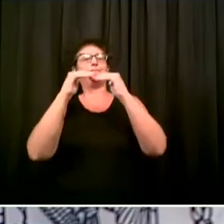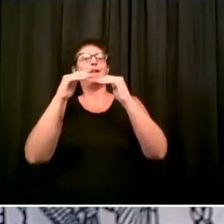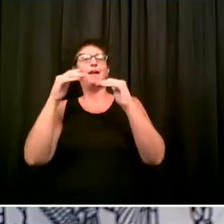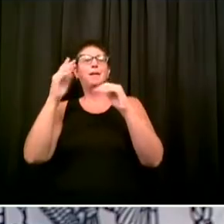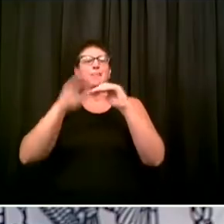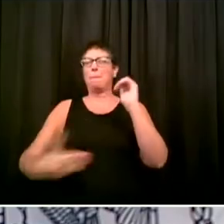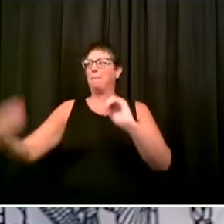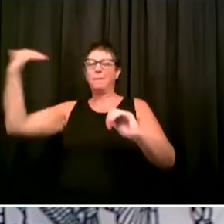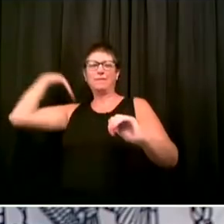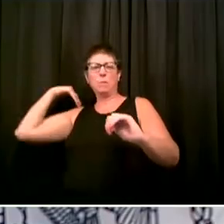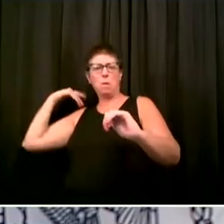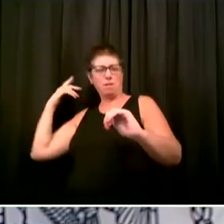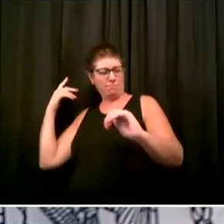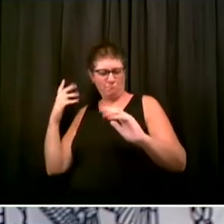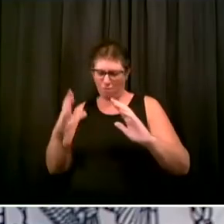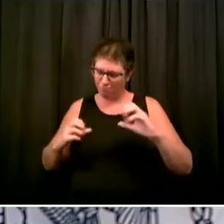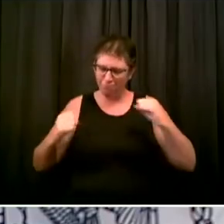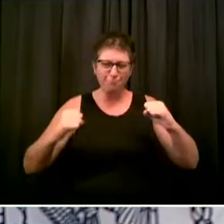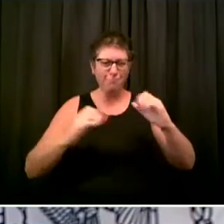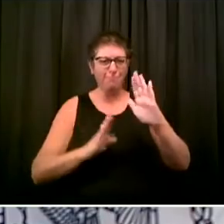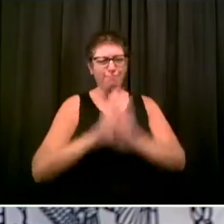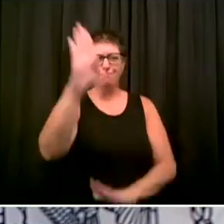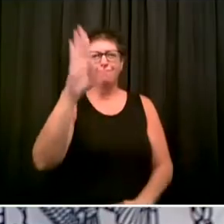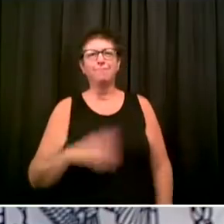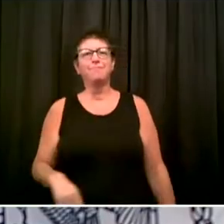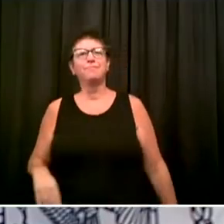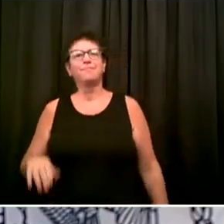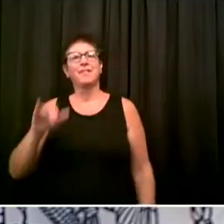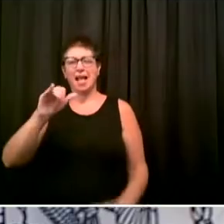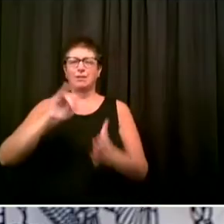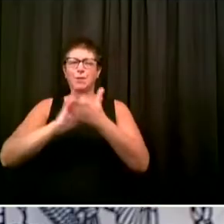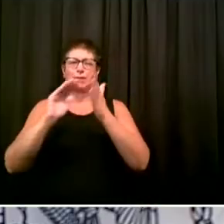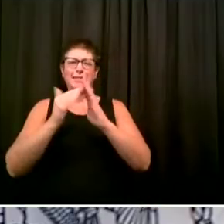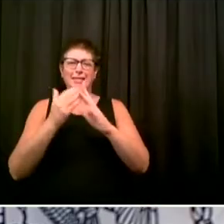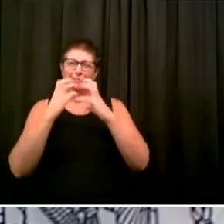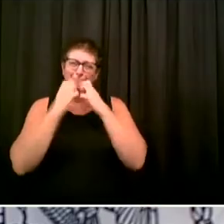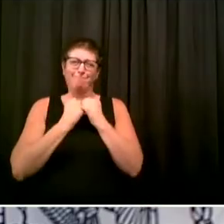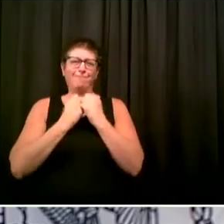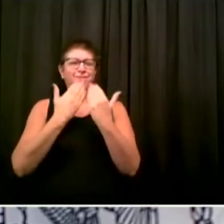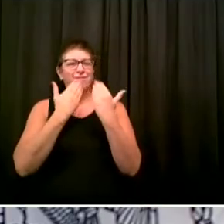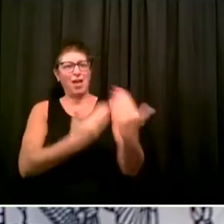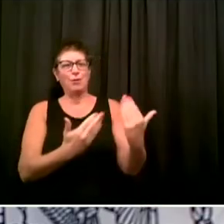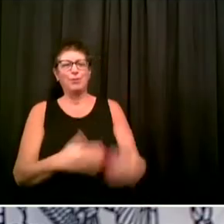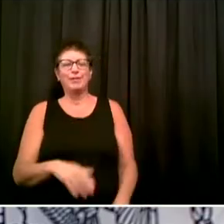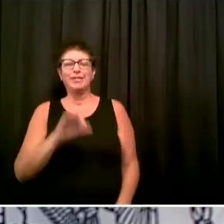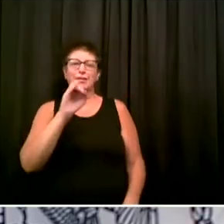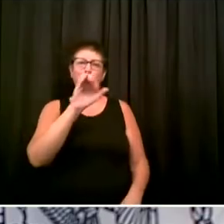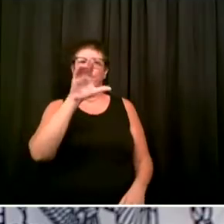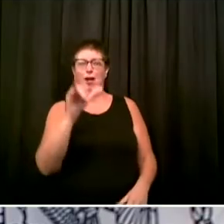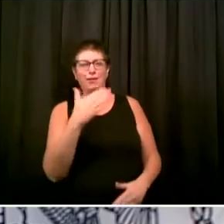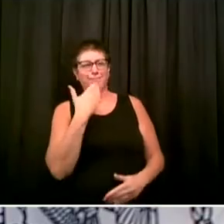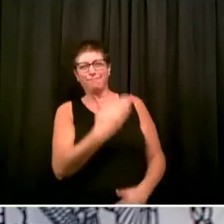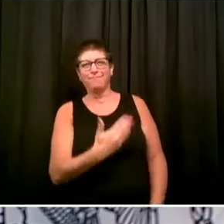COMING BACK. I BELIEVE WWIE L CLOE MBCKA STRONGER IN MANY WAYS BECAUSE WE WILL LRNEA IOM N IHISTOY.R THAT IWS HAT NEW YORK CITY